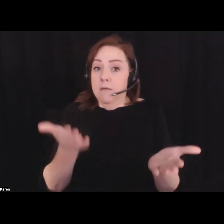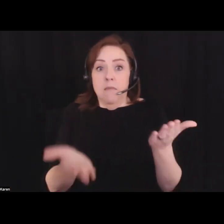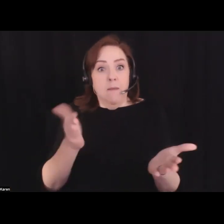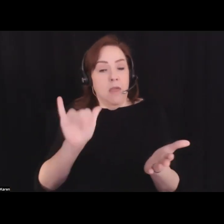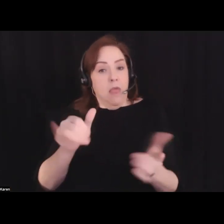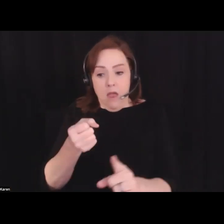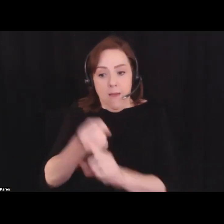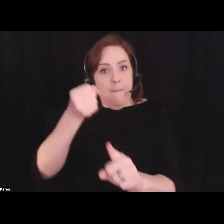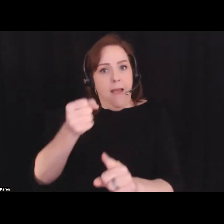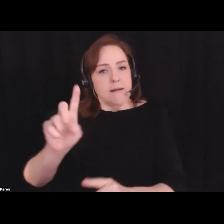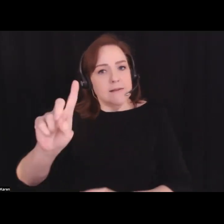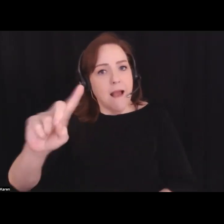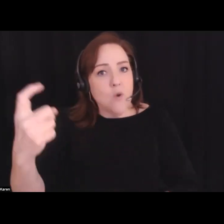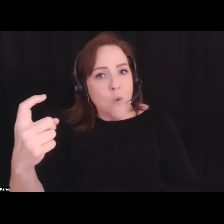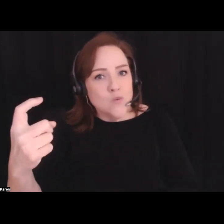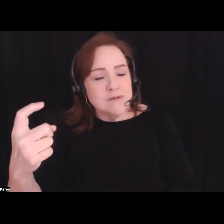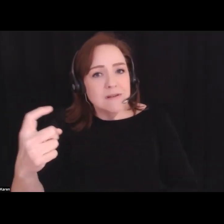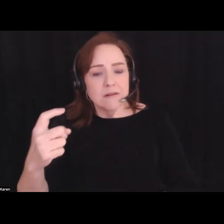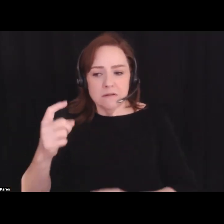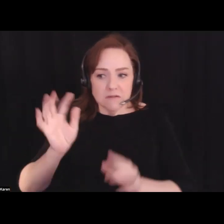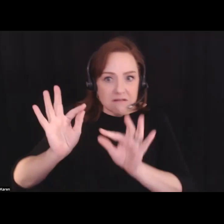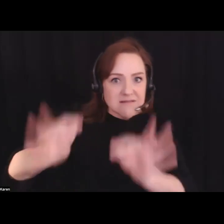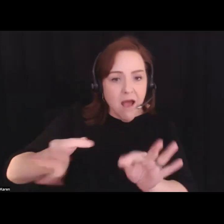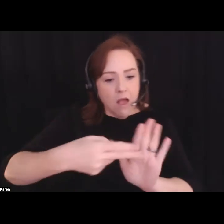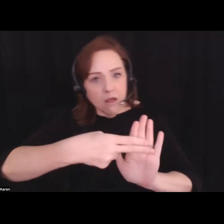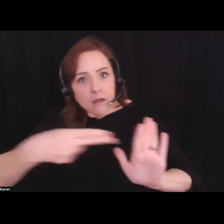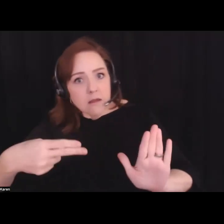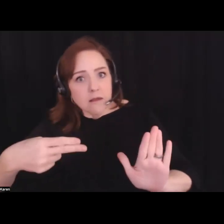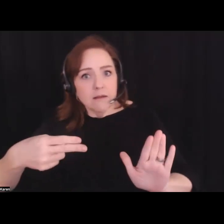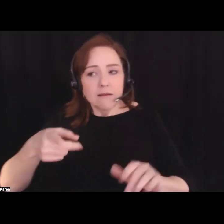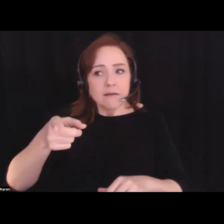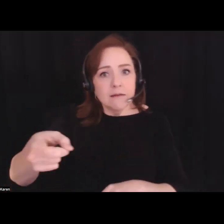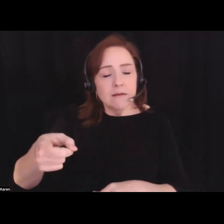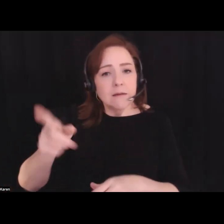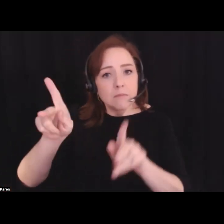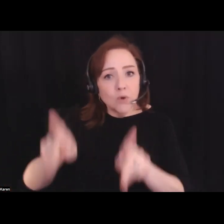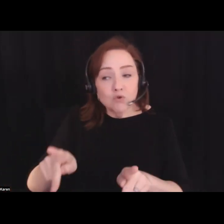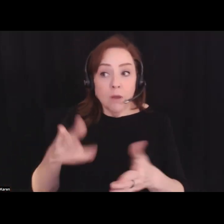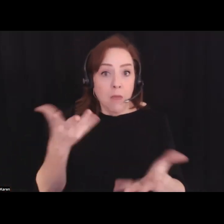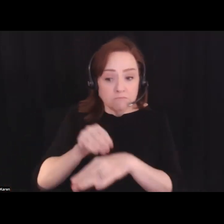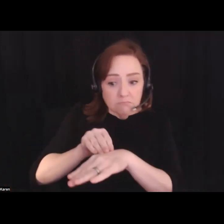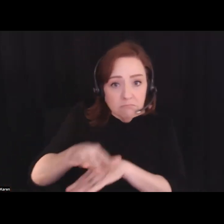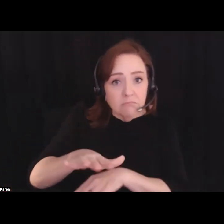diagnosis. it could really impact the treatment of a person especially when this person was uh